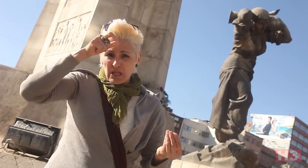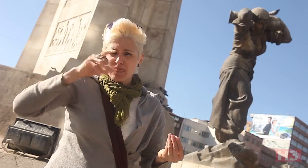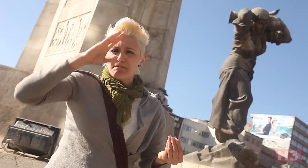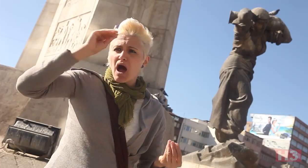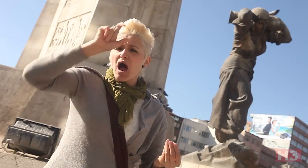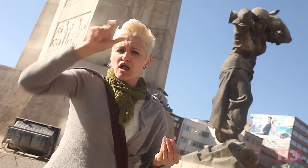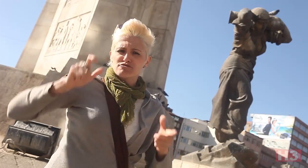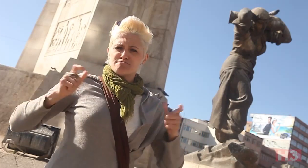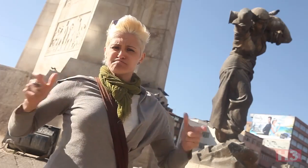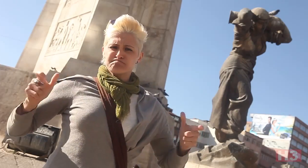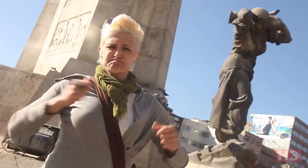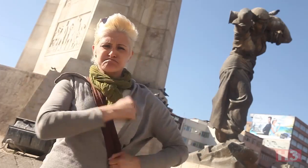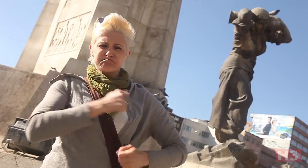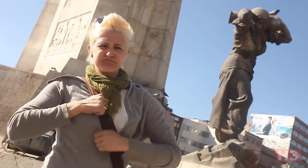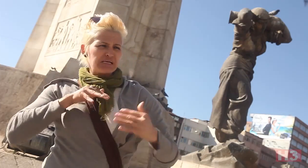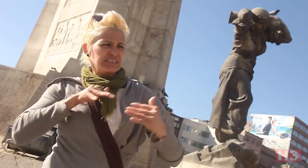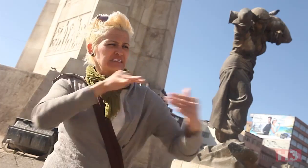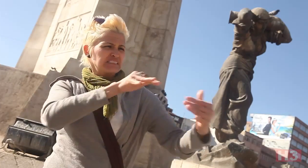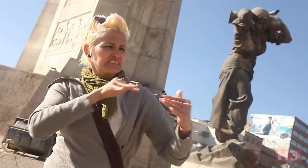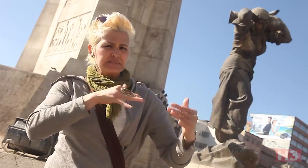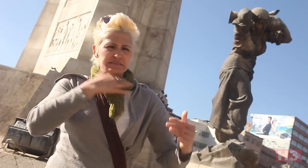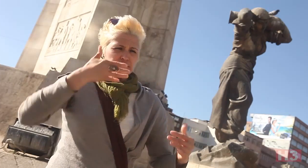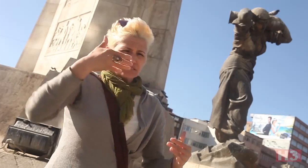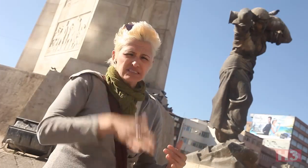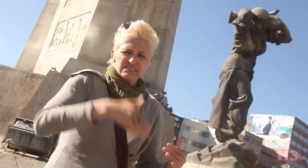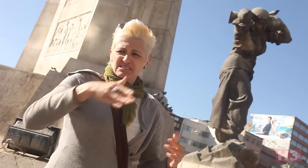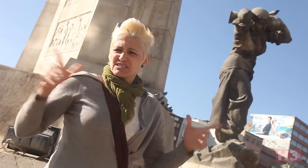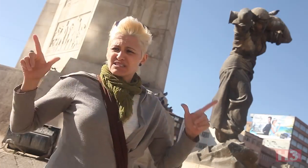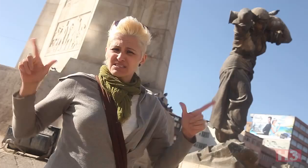As male soldiers in the war died and decreased.